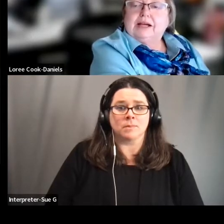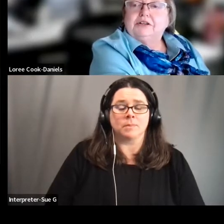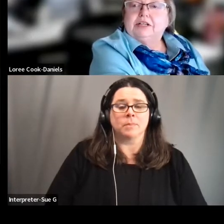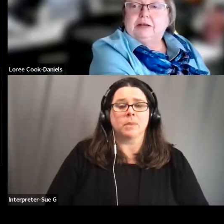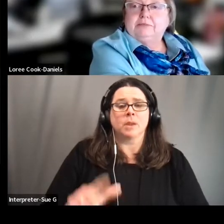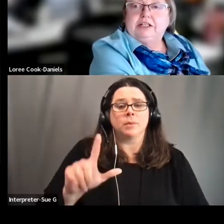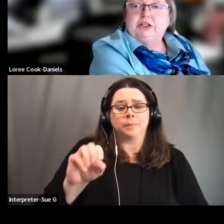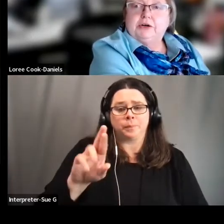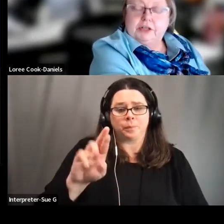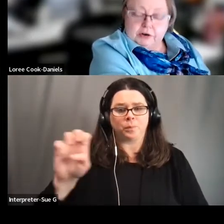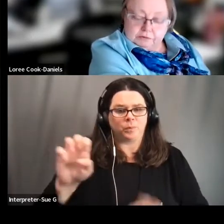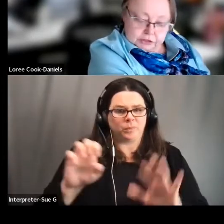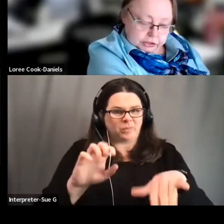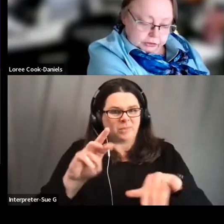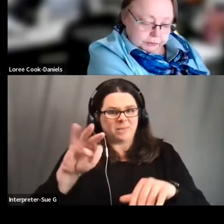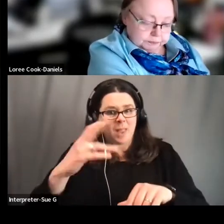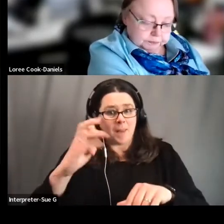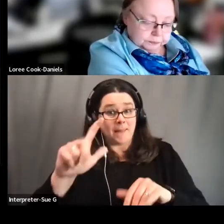michael, can we turn it over to you?